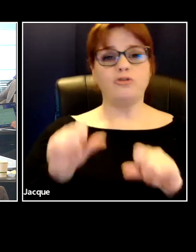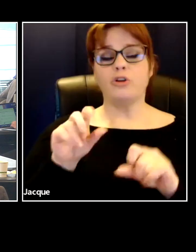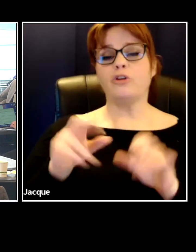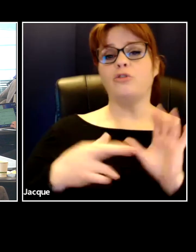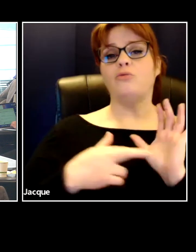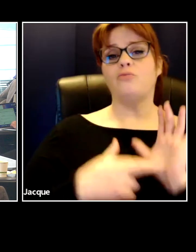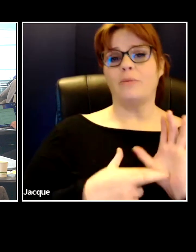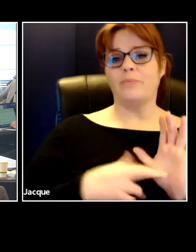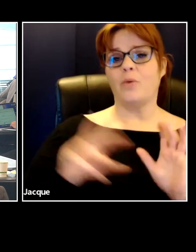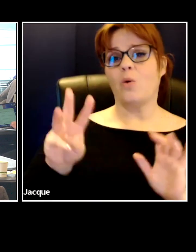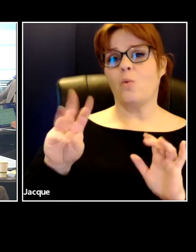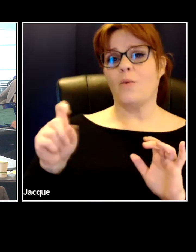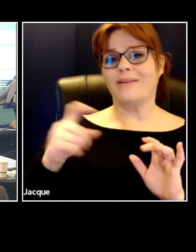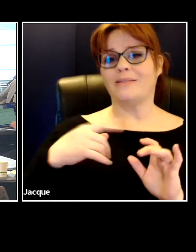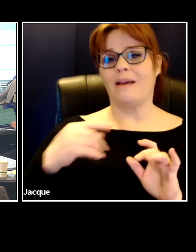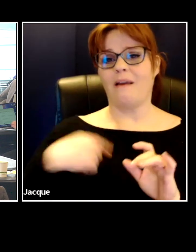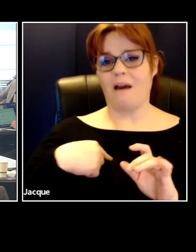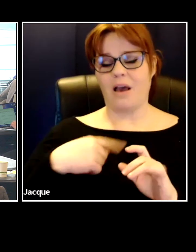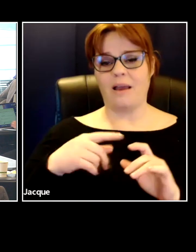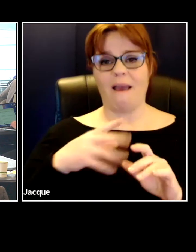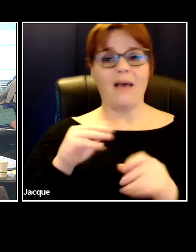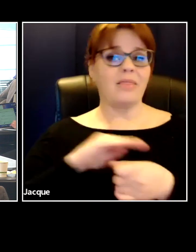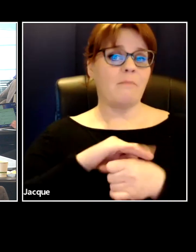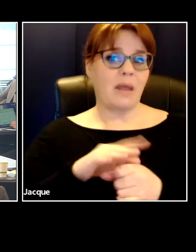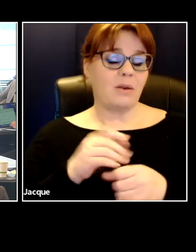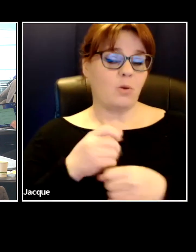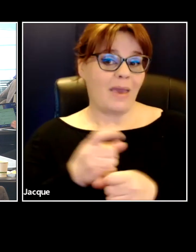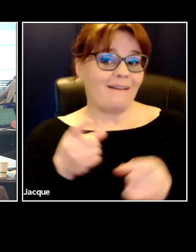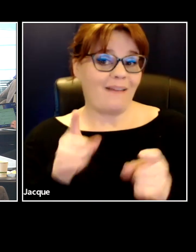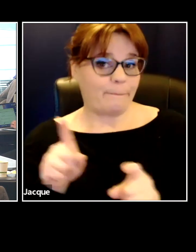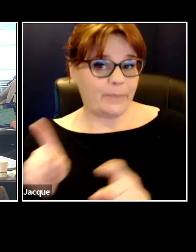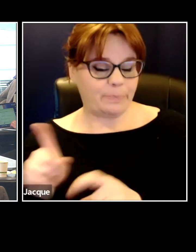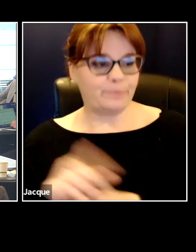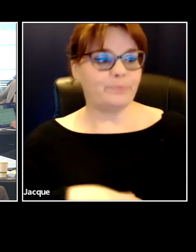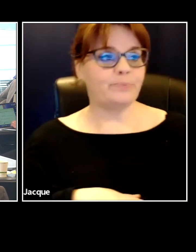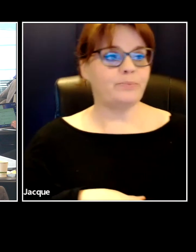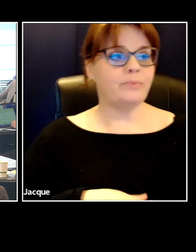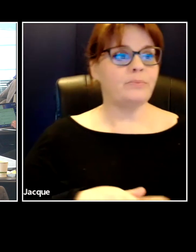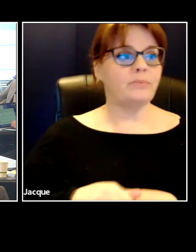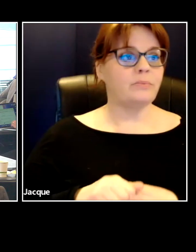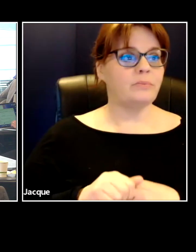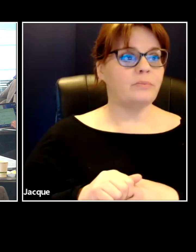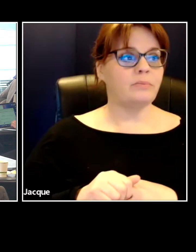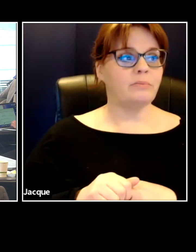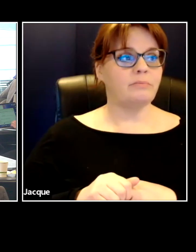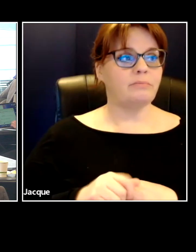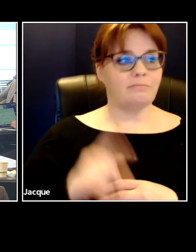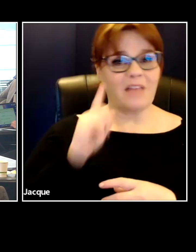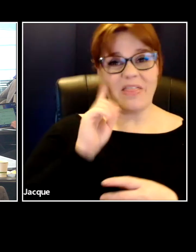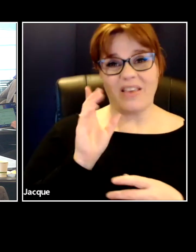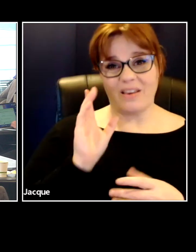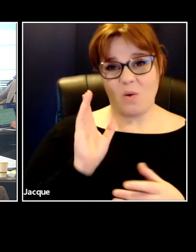and the pandemic to really make that happen. And I think we're going to be in that same place as to